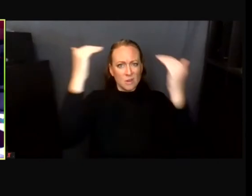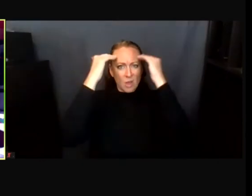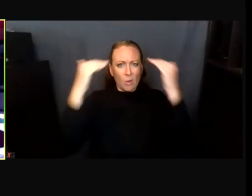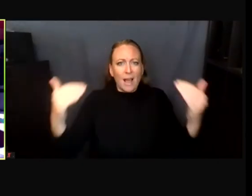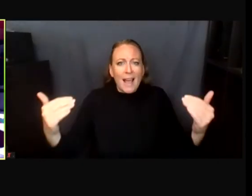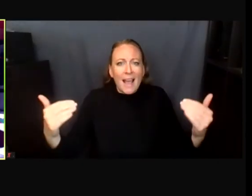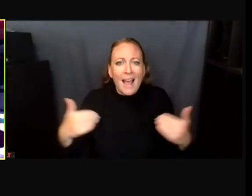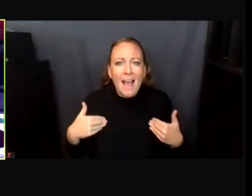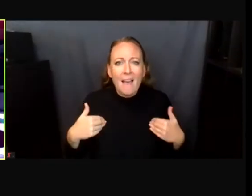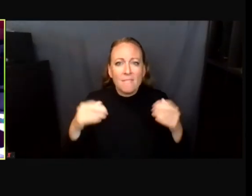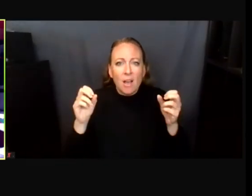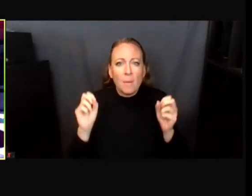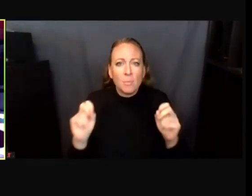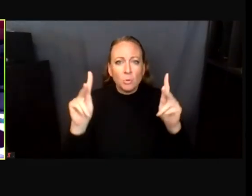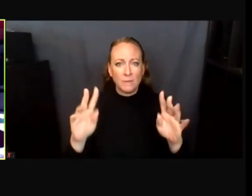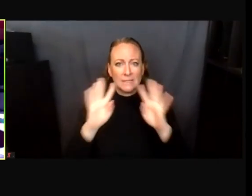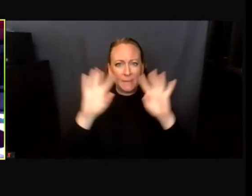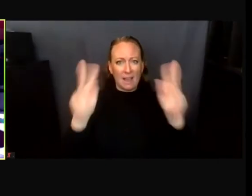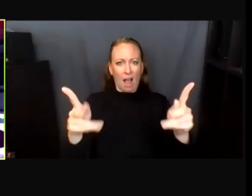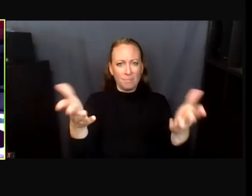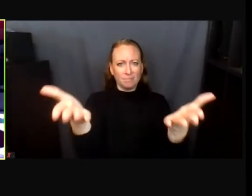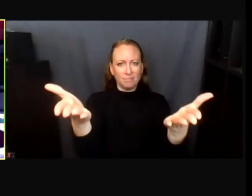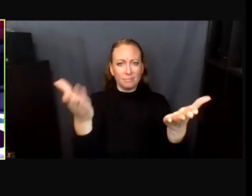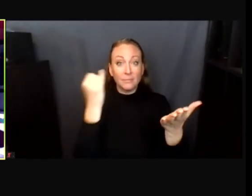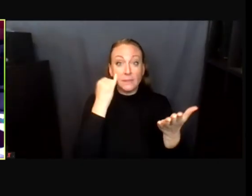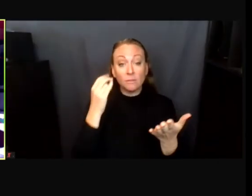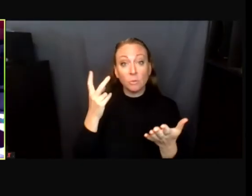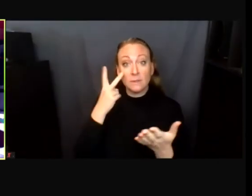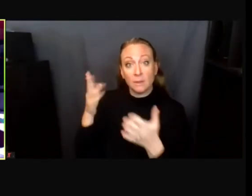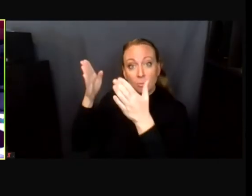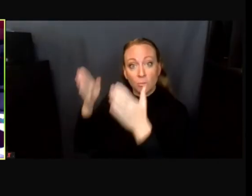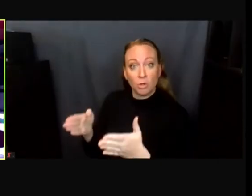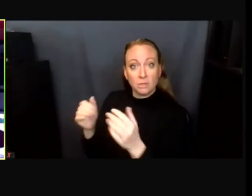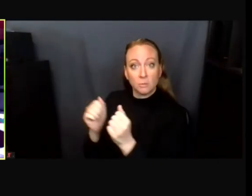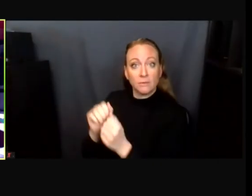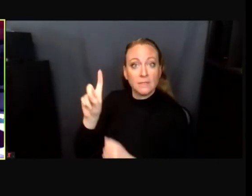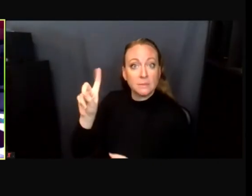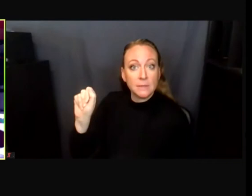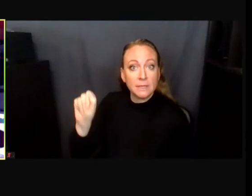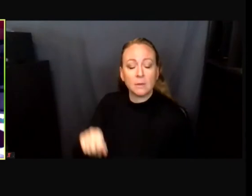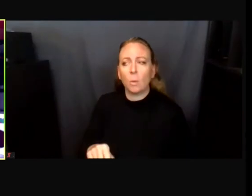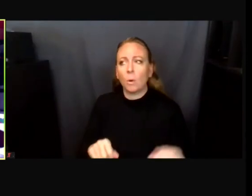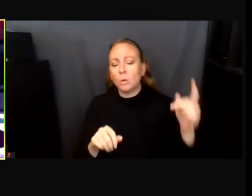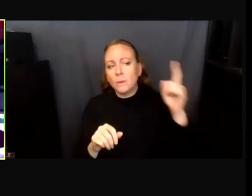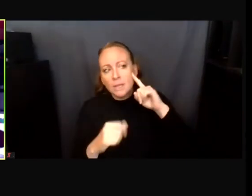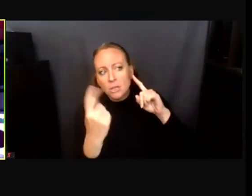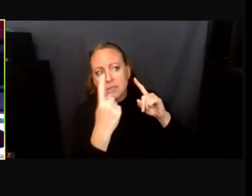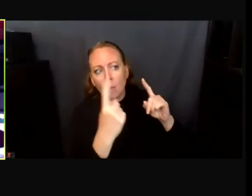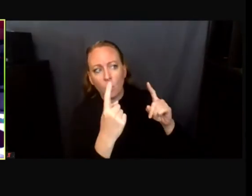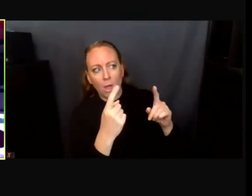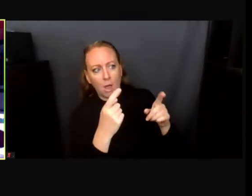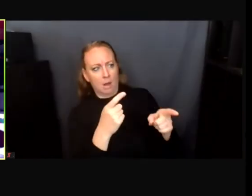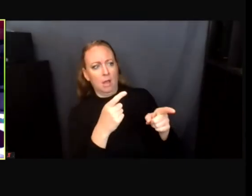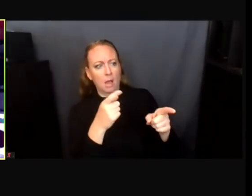When you see somebody that has a disability or when you hear somebody discriminating against somebody